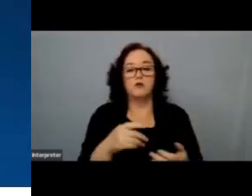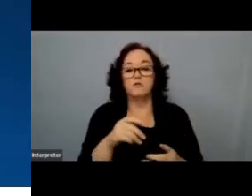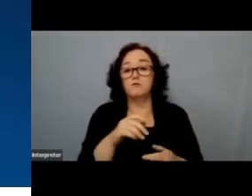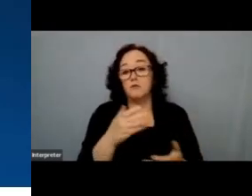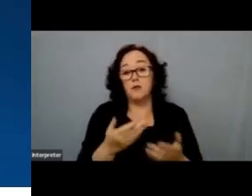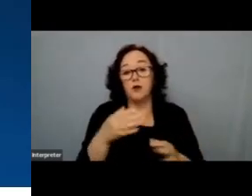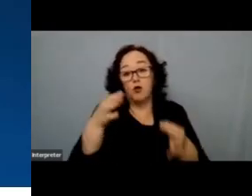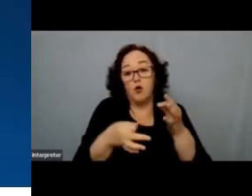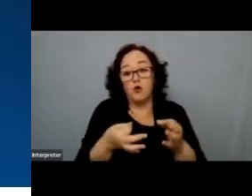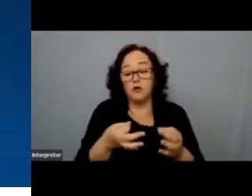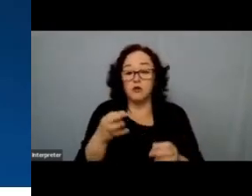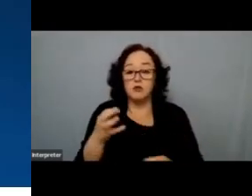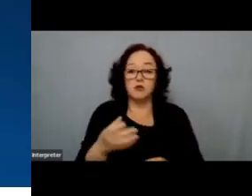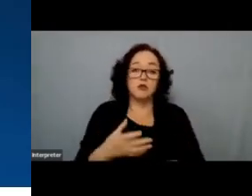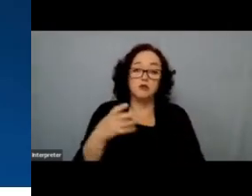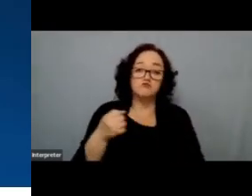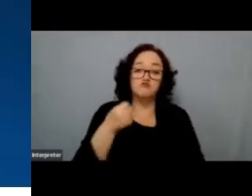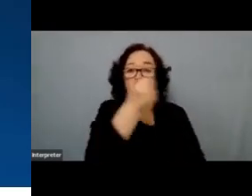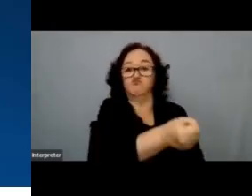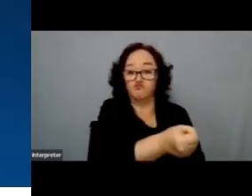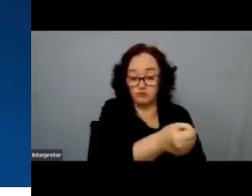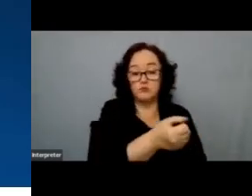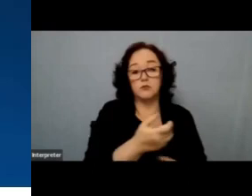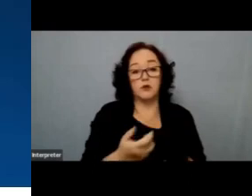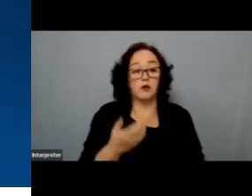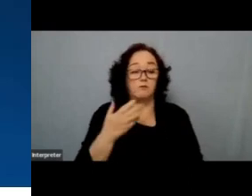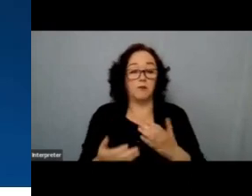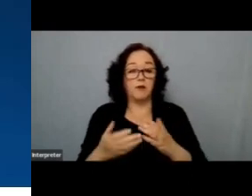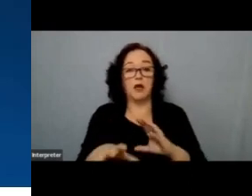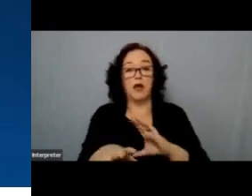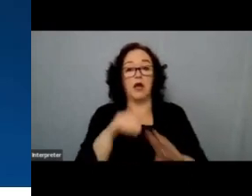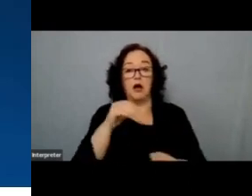or maybe a reduction in out of home placement or reduction in the length of out of home